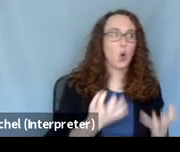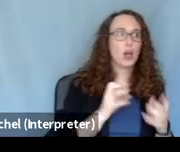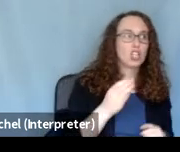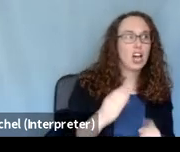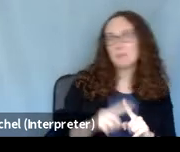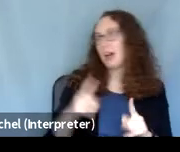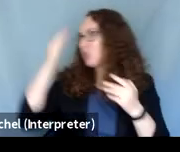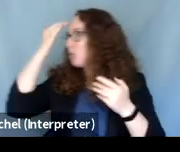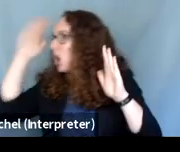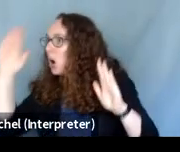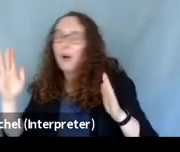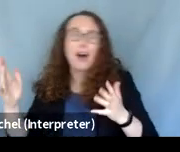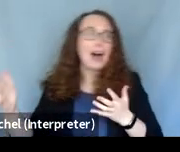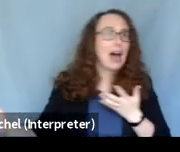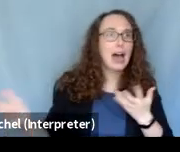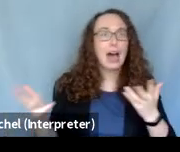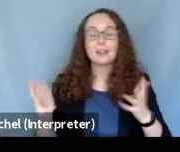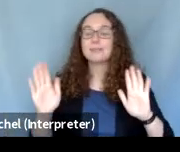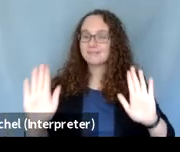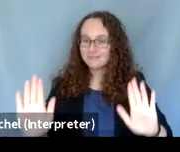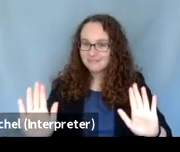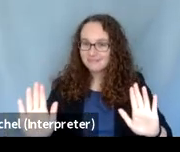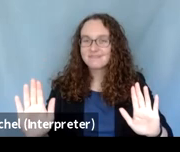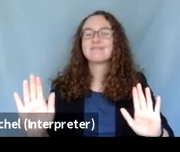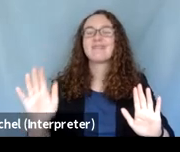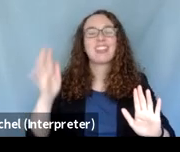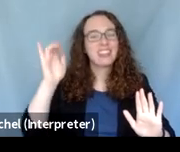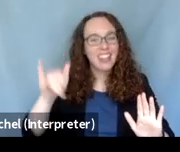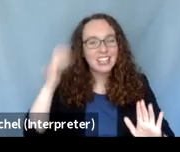The thing about career assessments, I want to reassure you, they are not